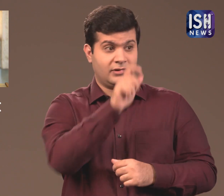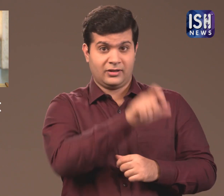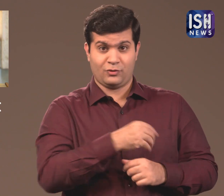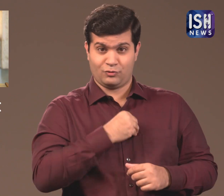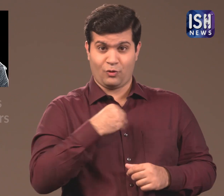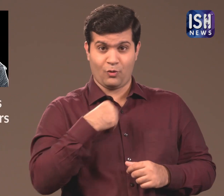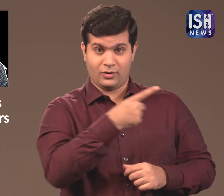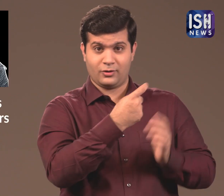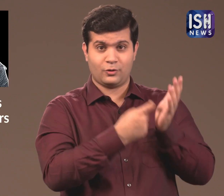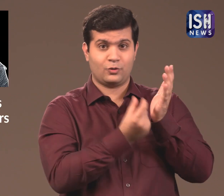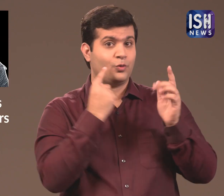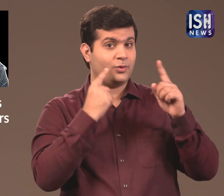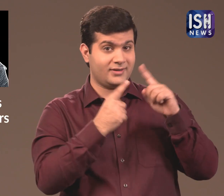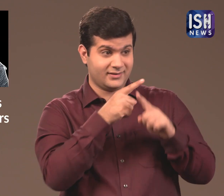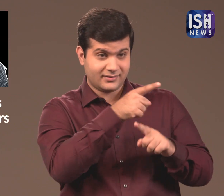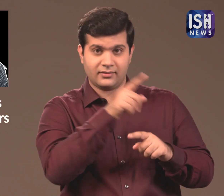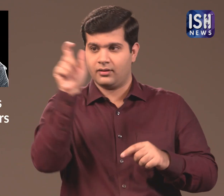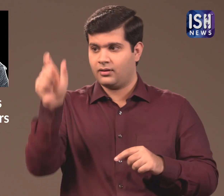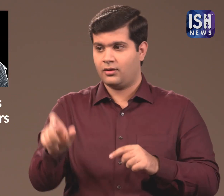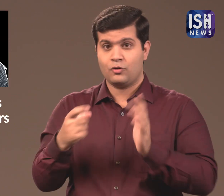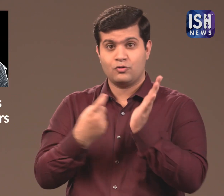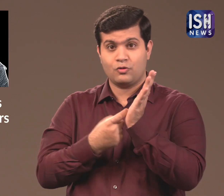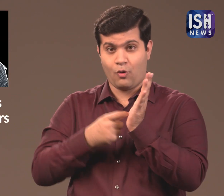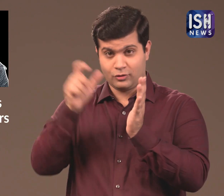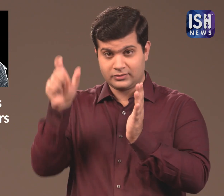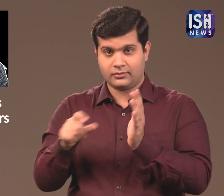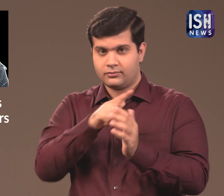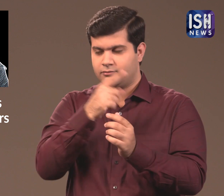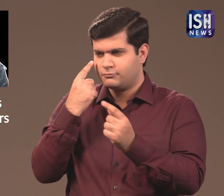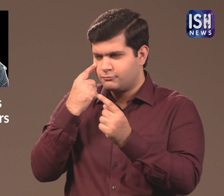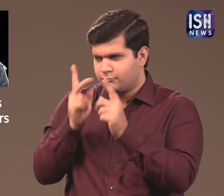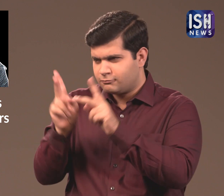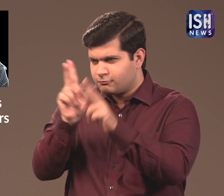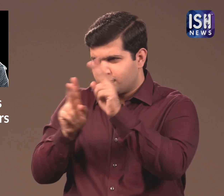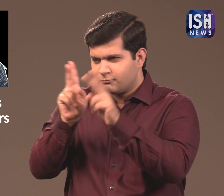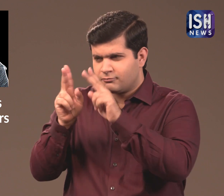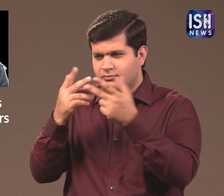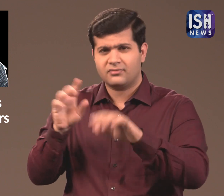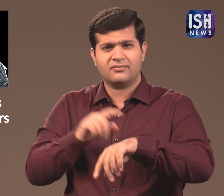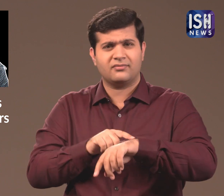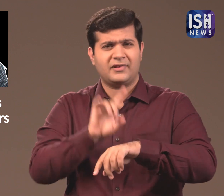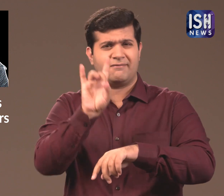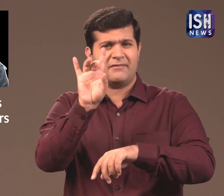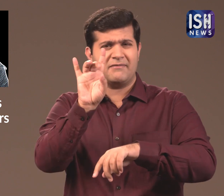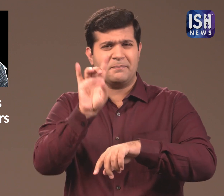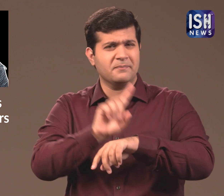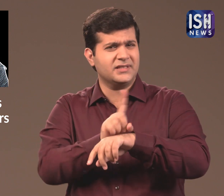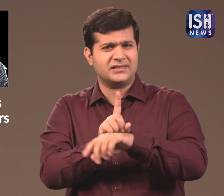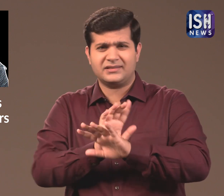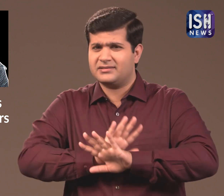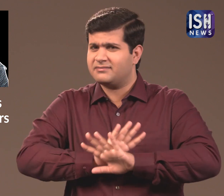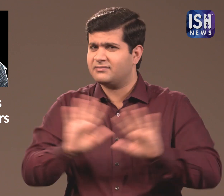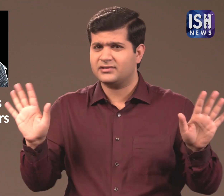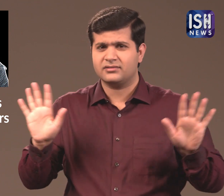Dr. Ruit took only 15-minutes to operate Roshan's eye.